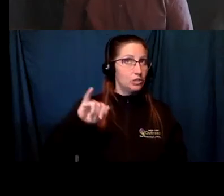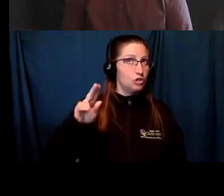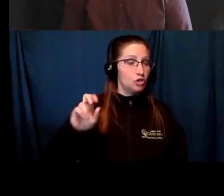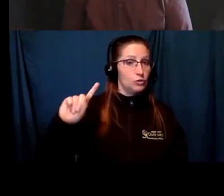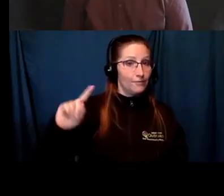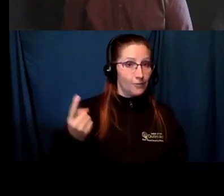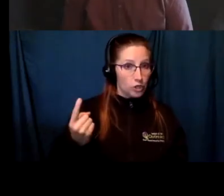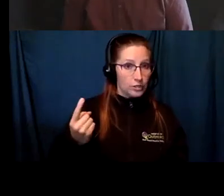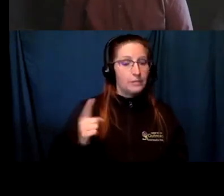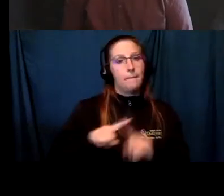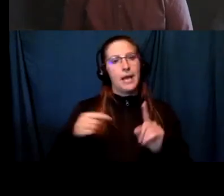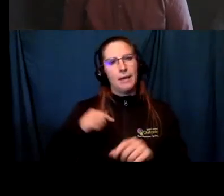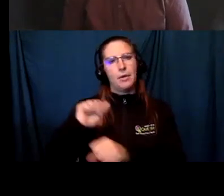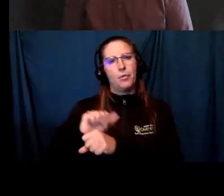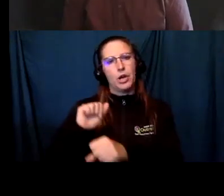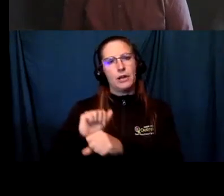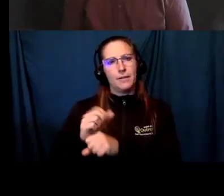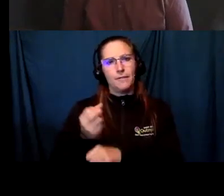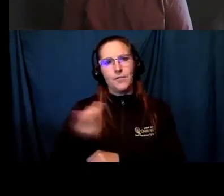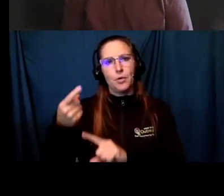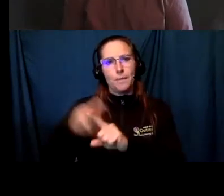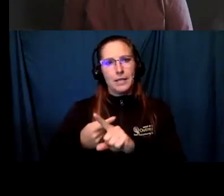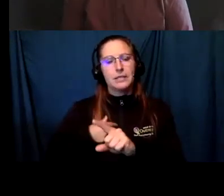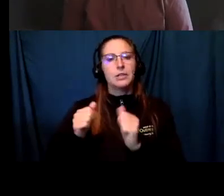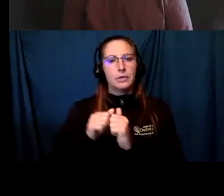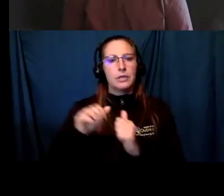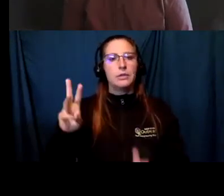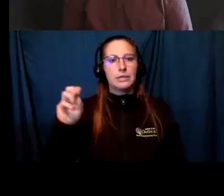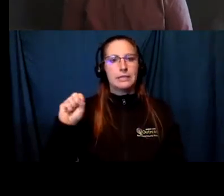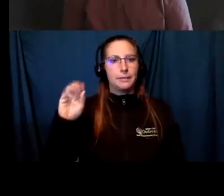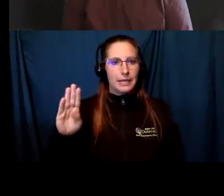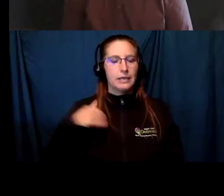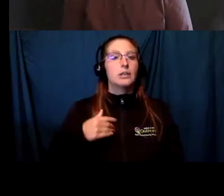but working for a few months with Wisconsin Sound Beginnings as an early intervention coordinator.